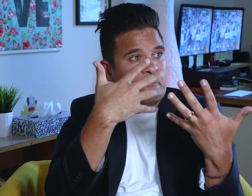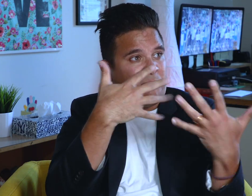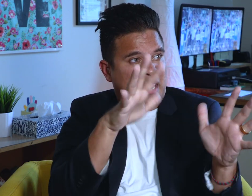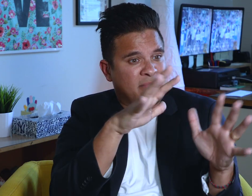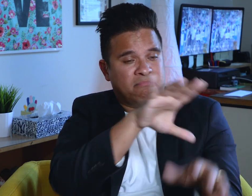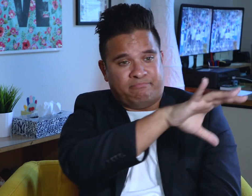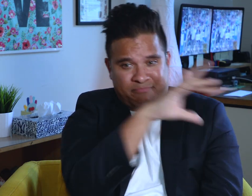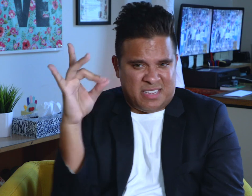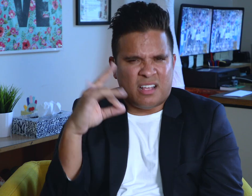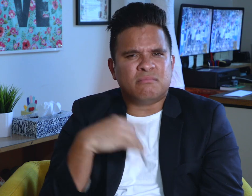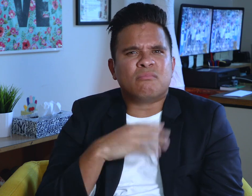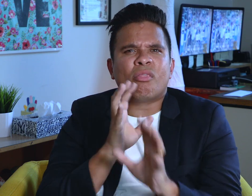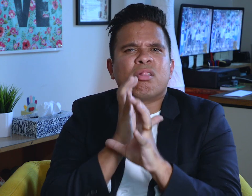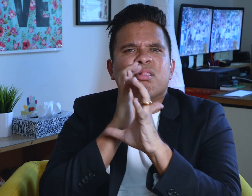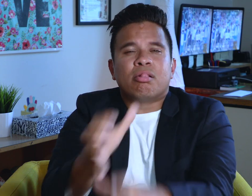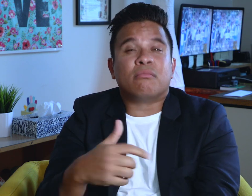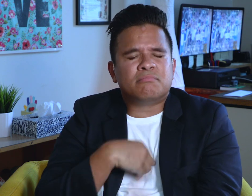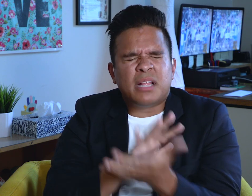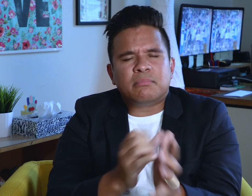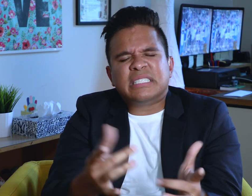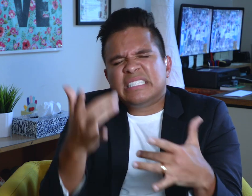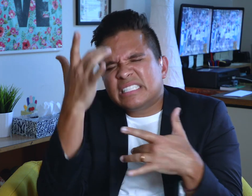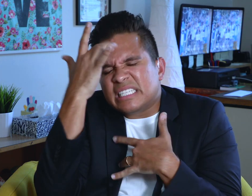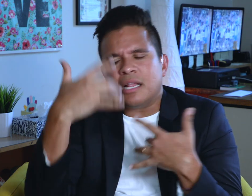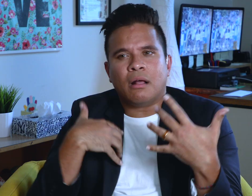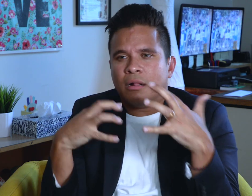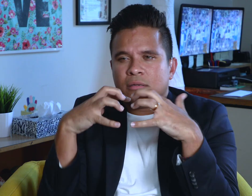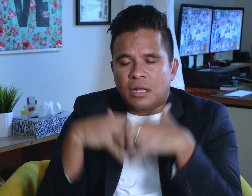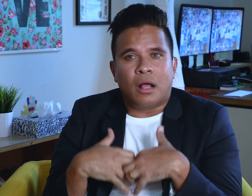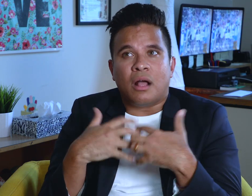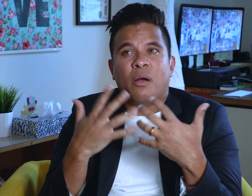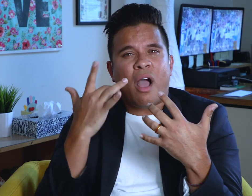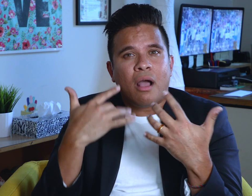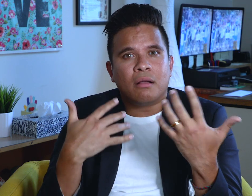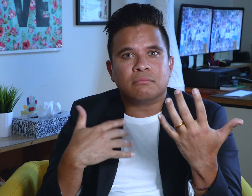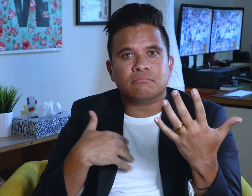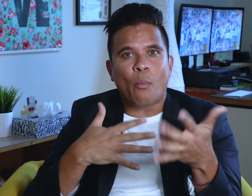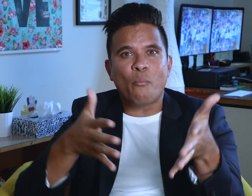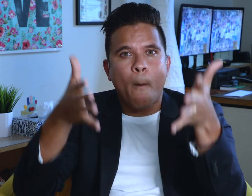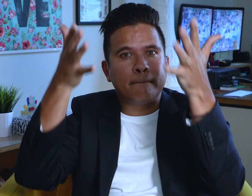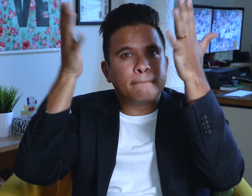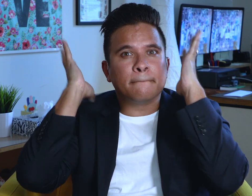I was physically very sick to the point of vomiting. I broke down because I was so overwhelmed